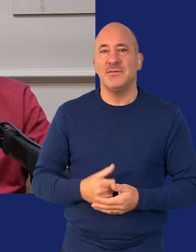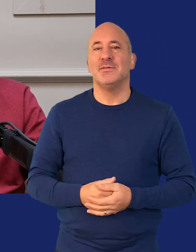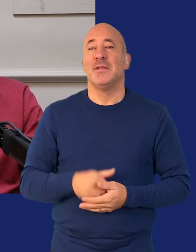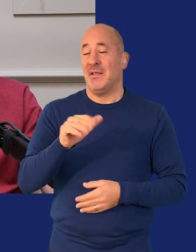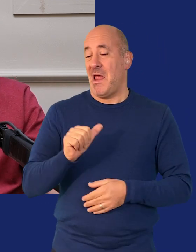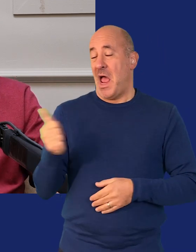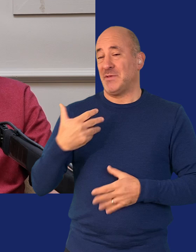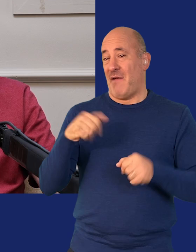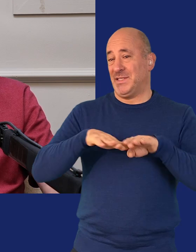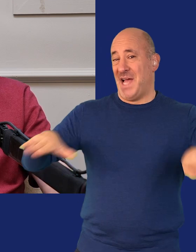We've got a stage next door.